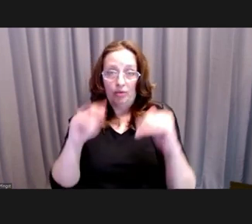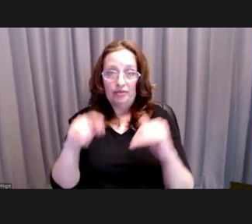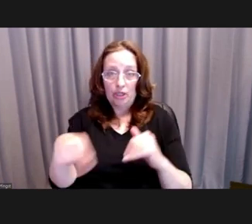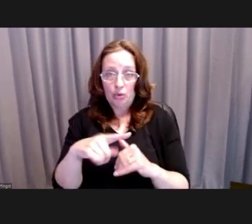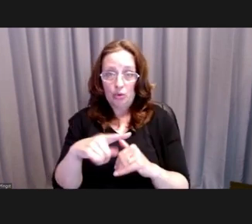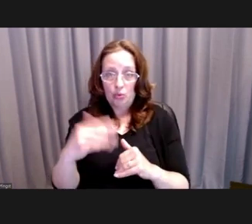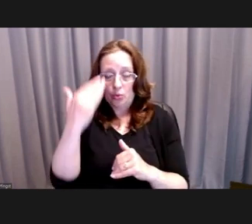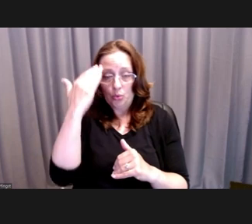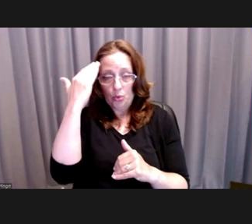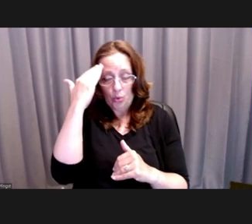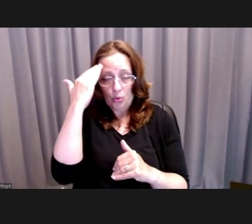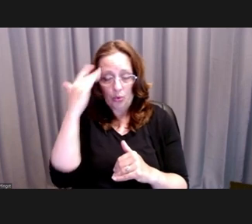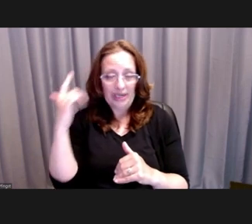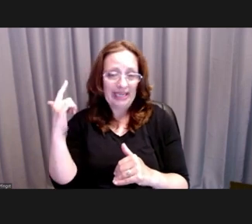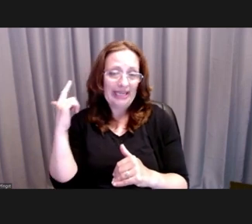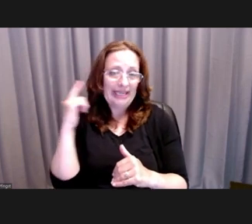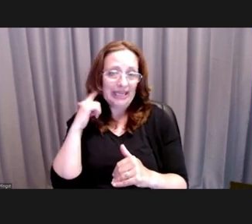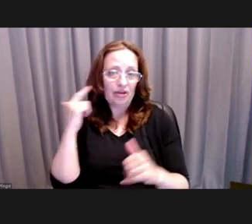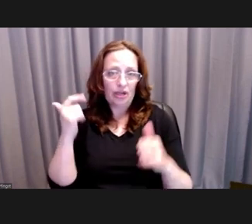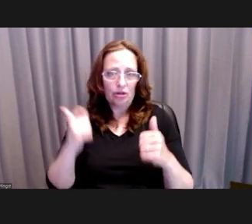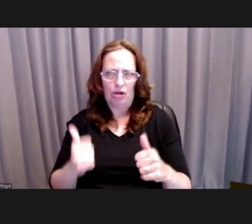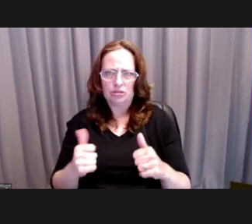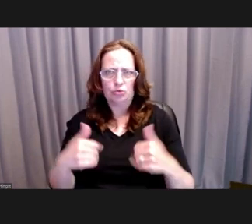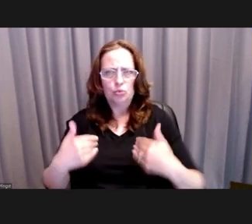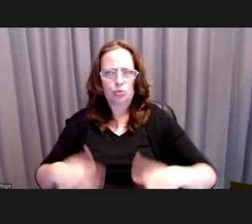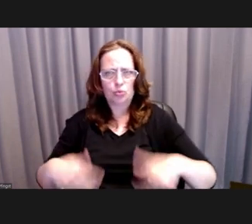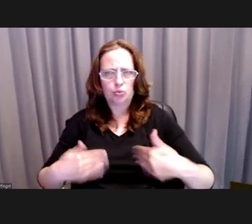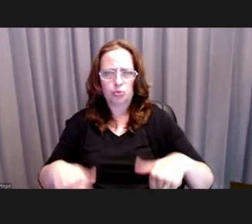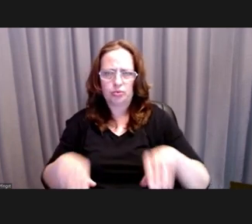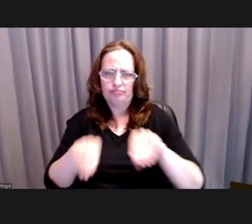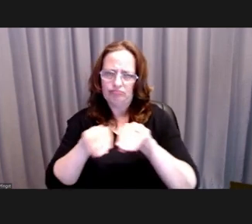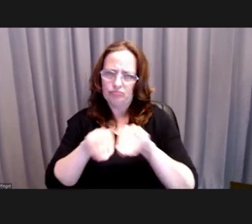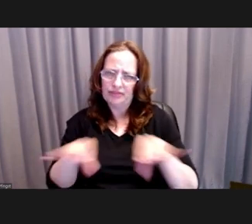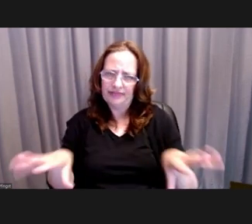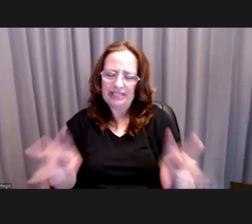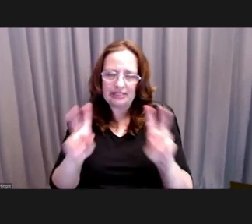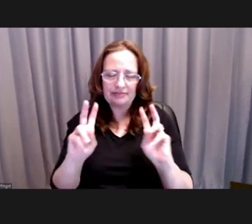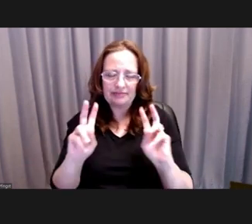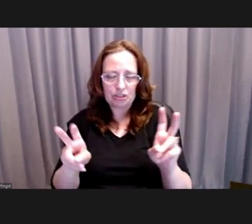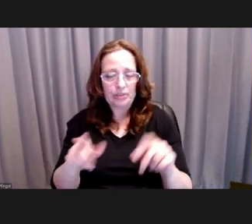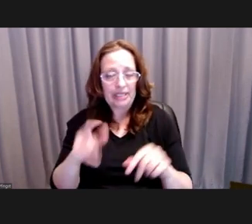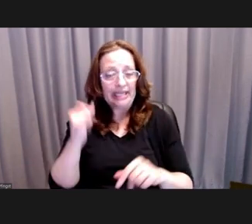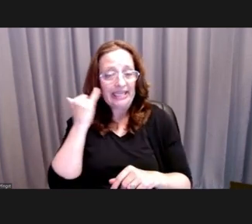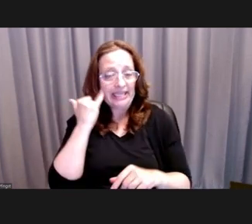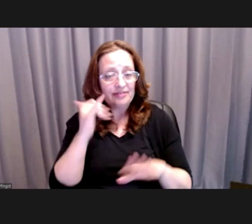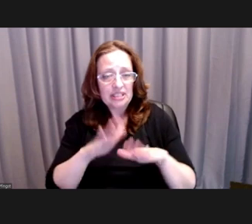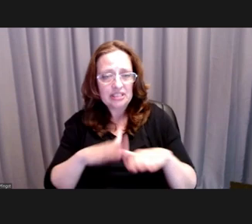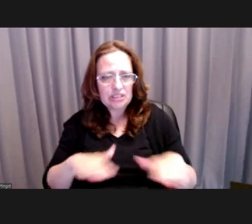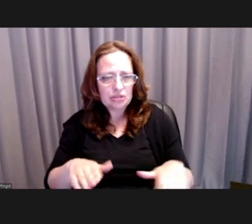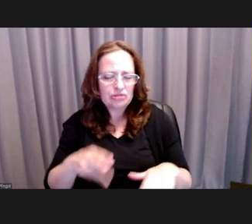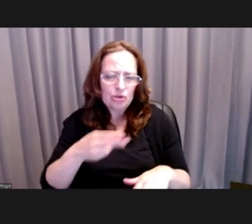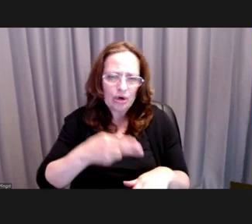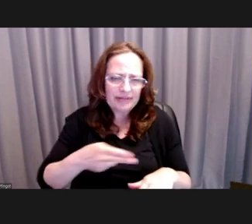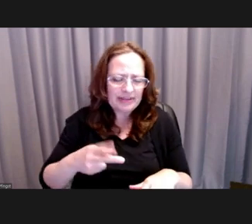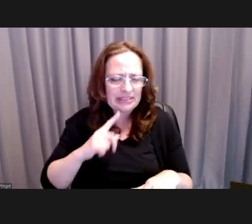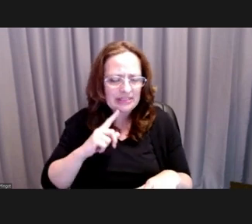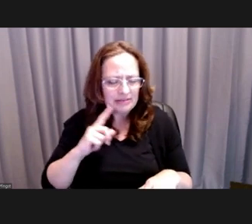a pervasive issue. And in kids, it can affect speech and language development, as well as cognitive and educational outcomes.